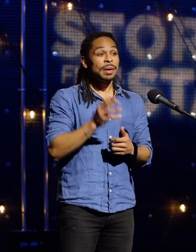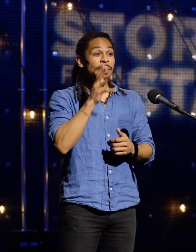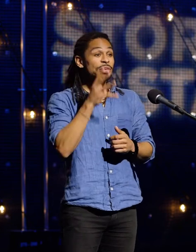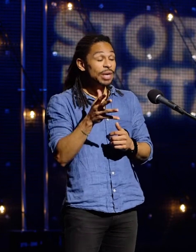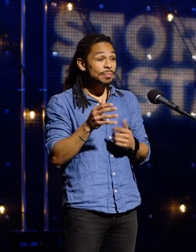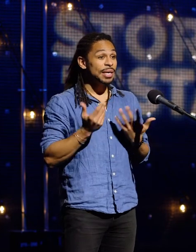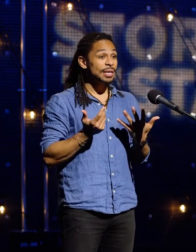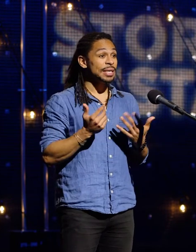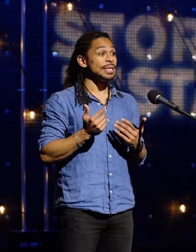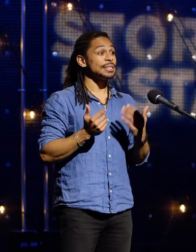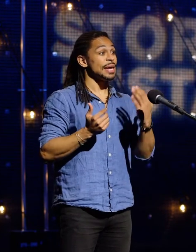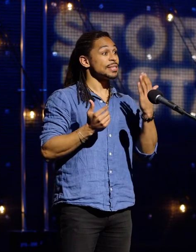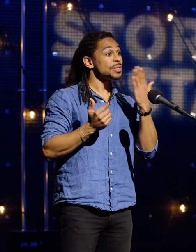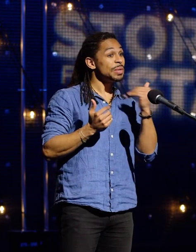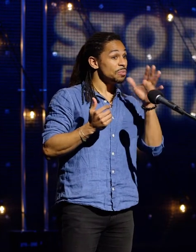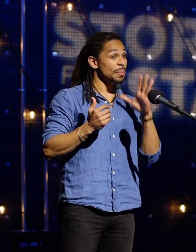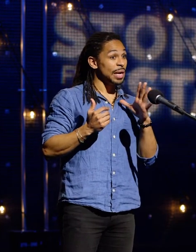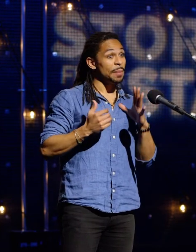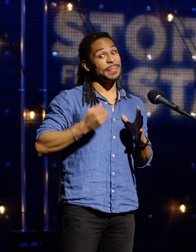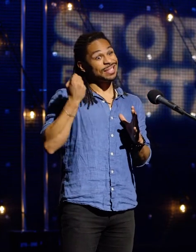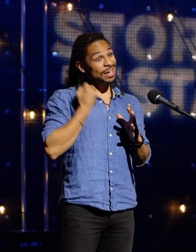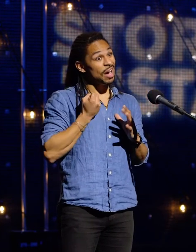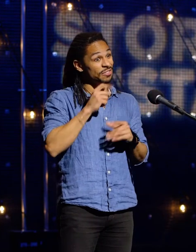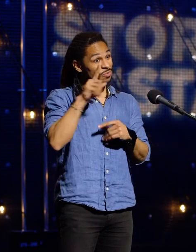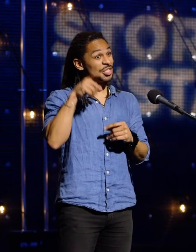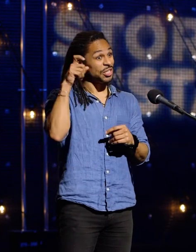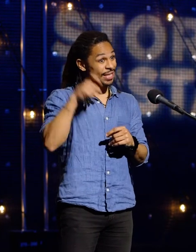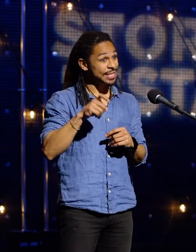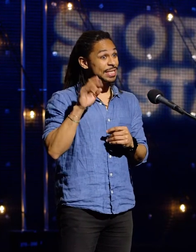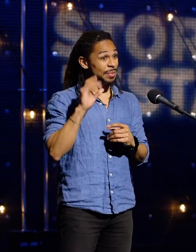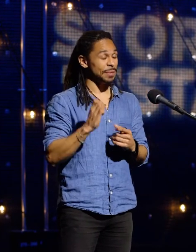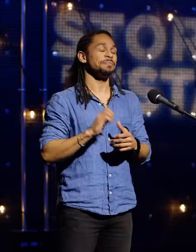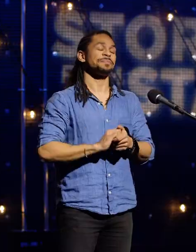My grandma is a sweet woman, but tough when she needs to be.